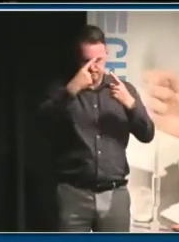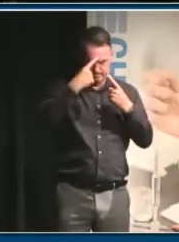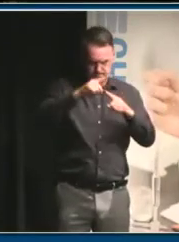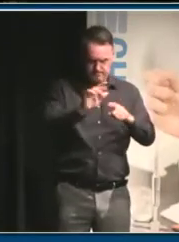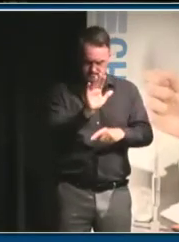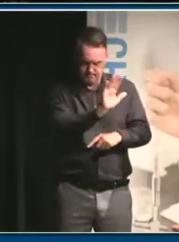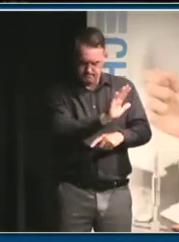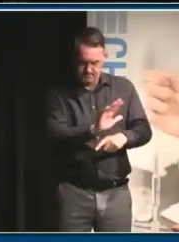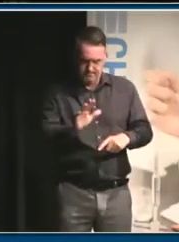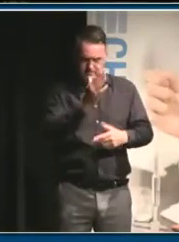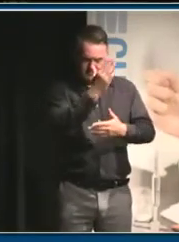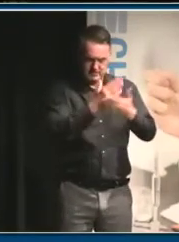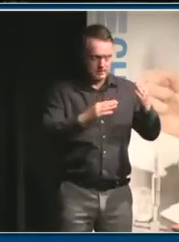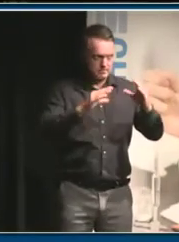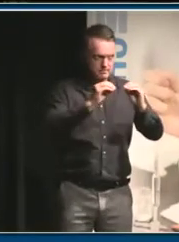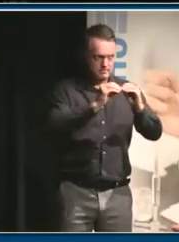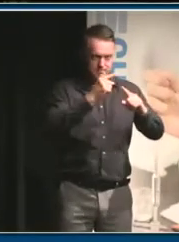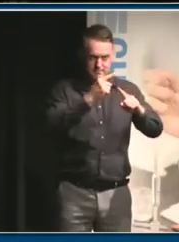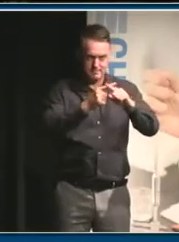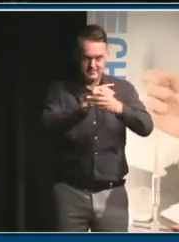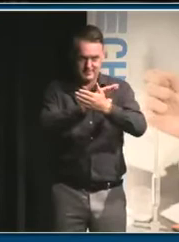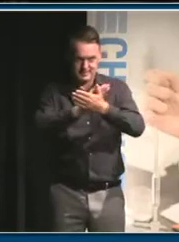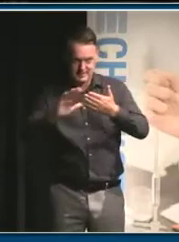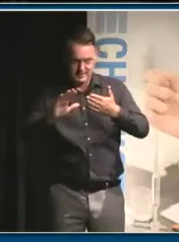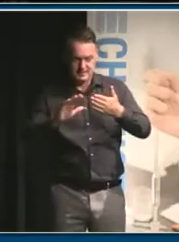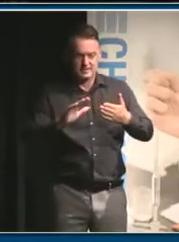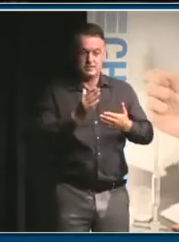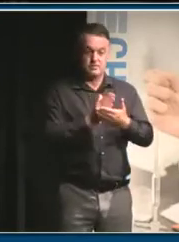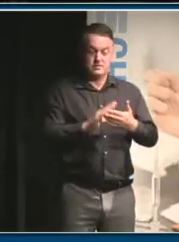difference between the area of this triangle and this triangle?” As fascinating as that sounds,